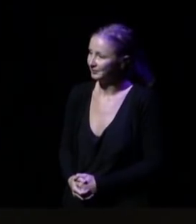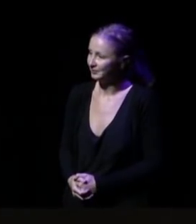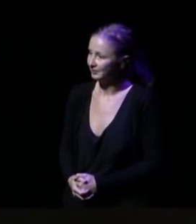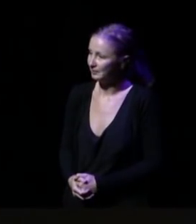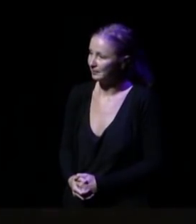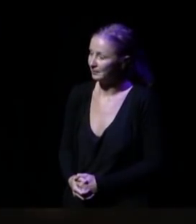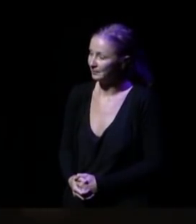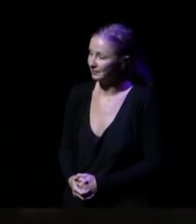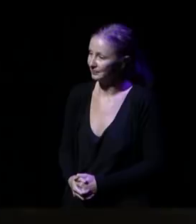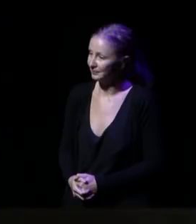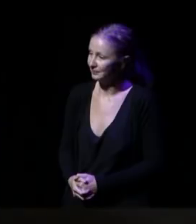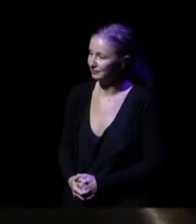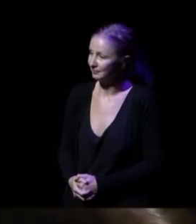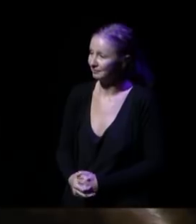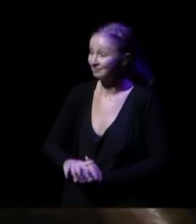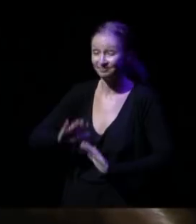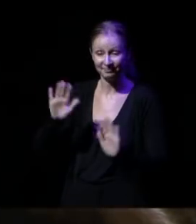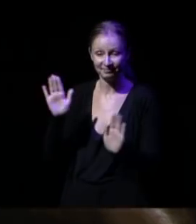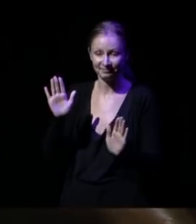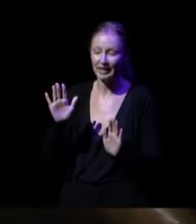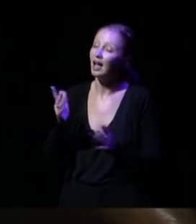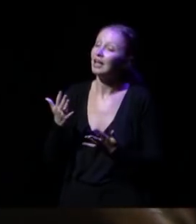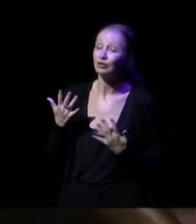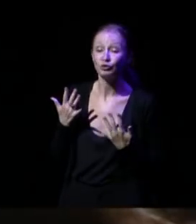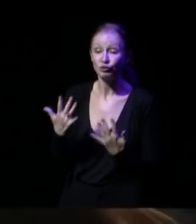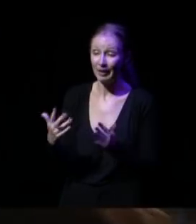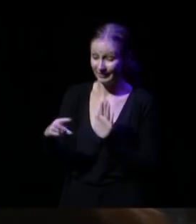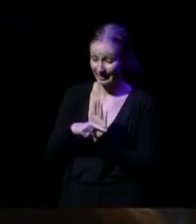So many of our negatives are around our bodies and their flaws.